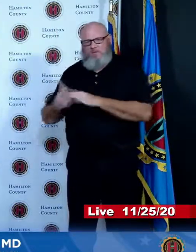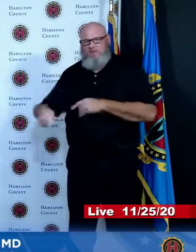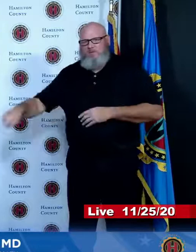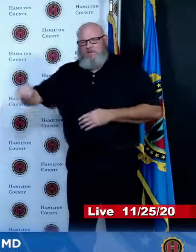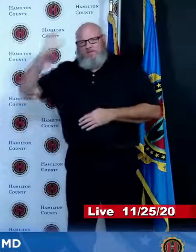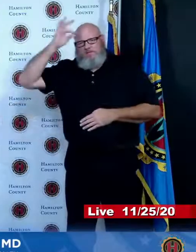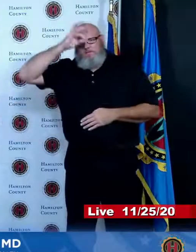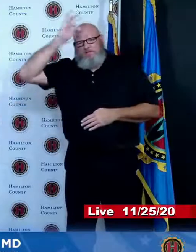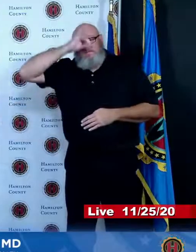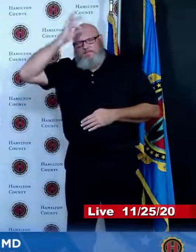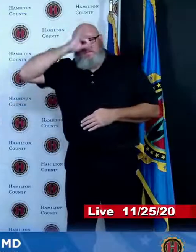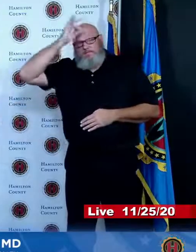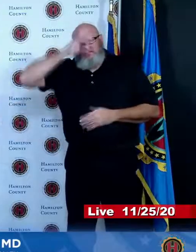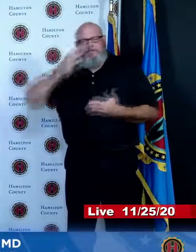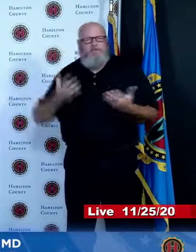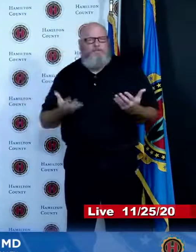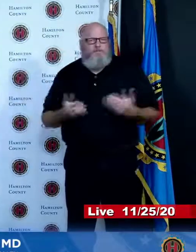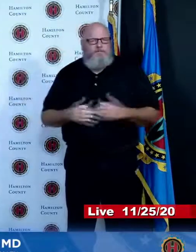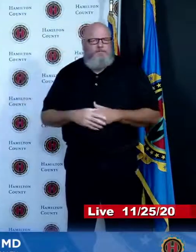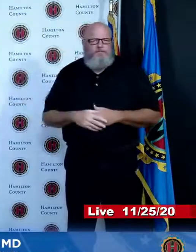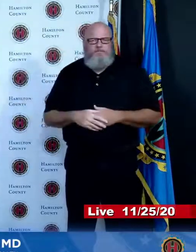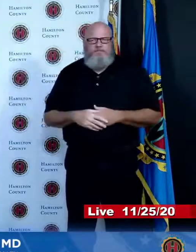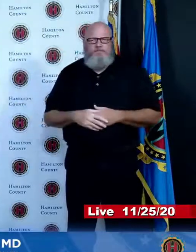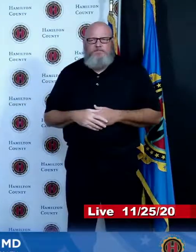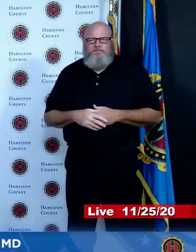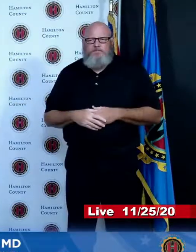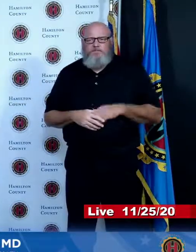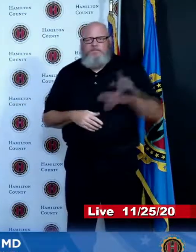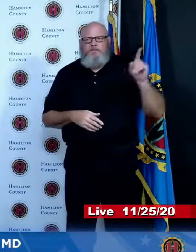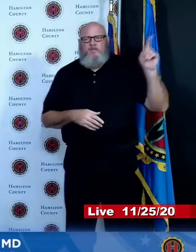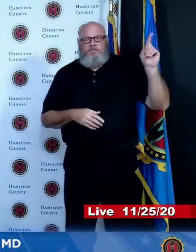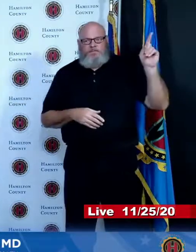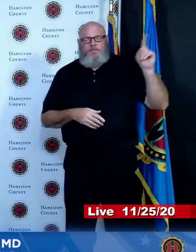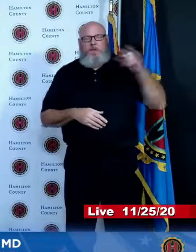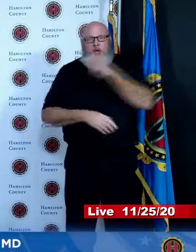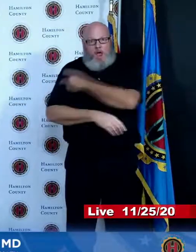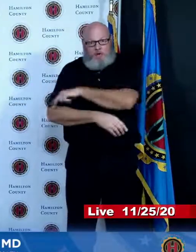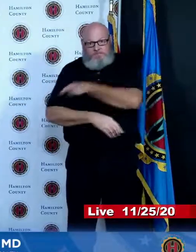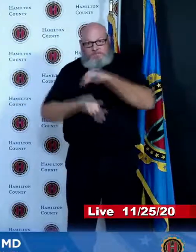contingency planning like mad trying to come up with the best plans possible and preparing for